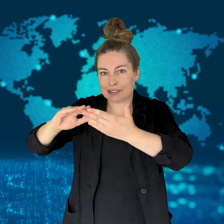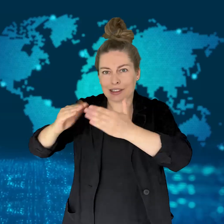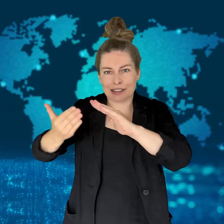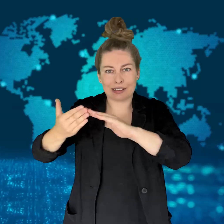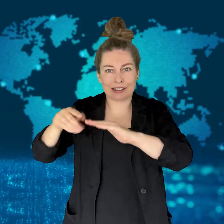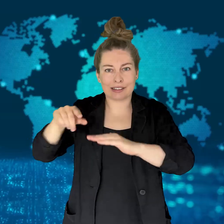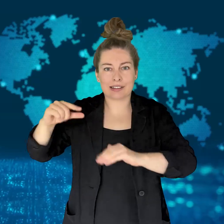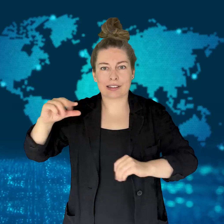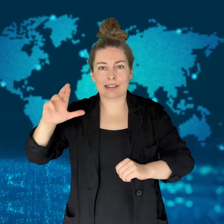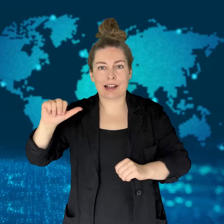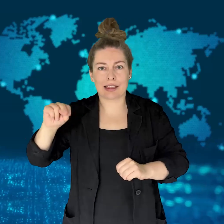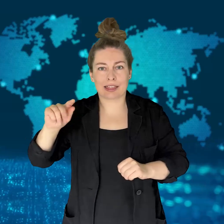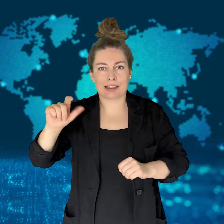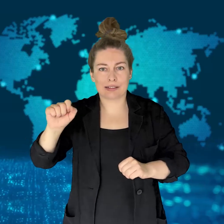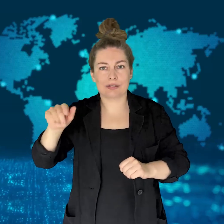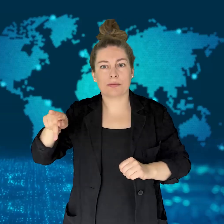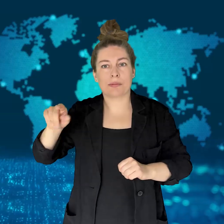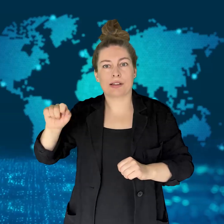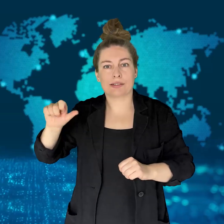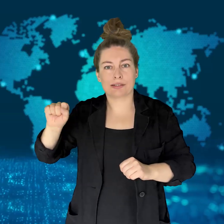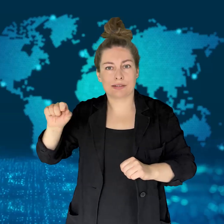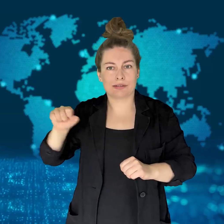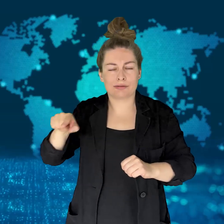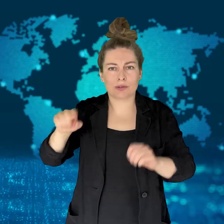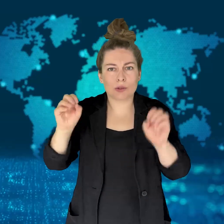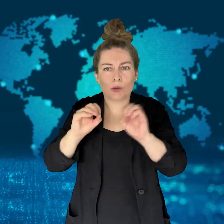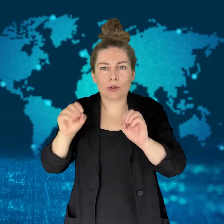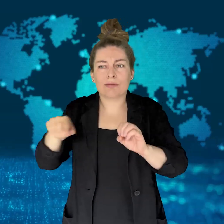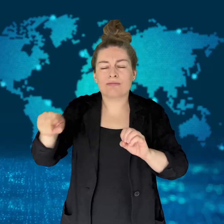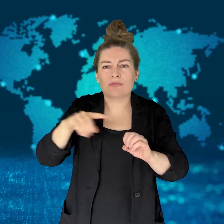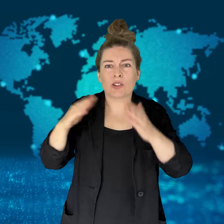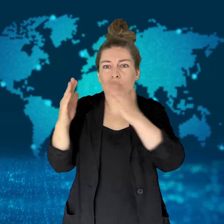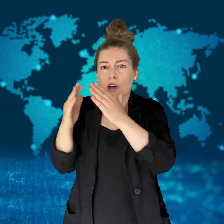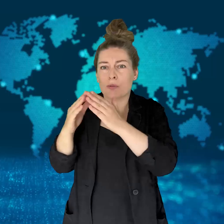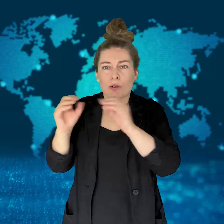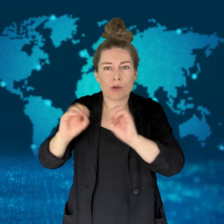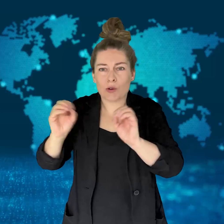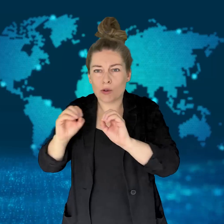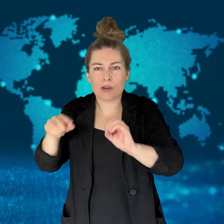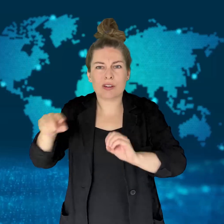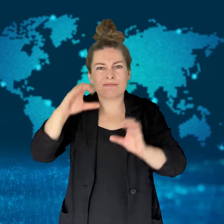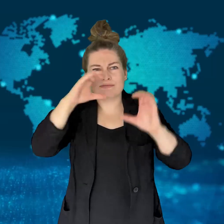have any shelters for homeless people.